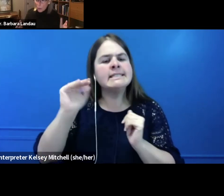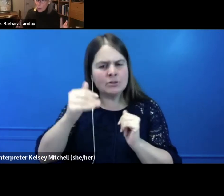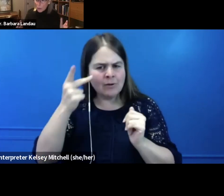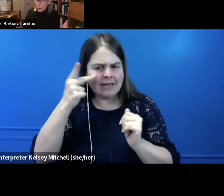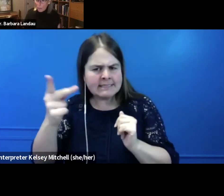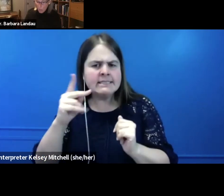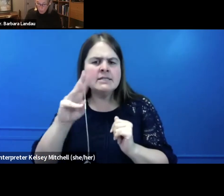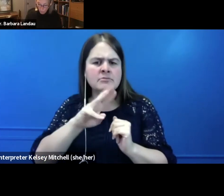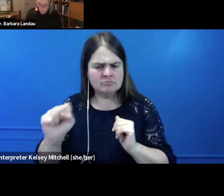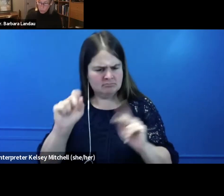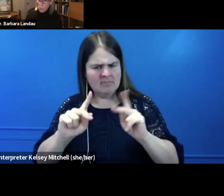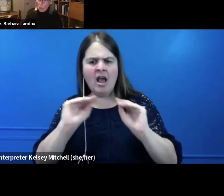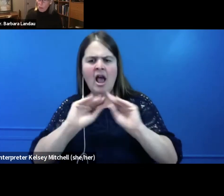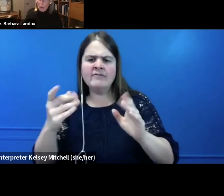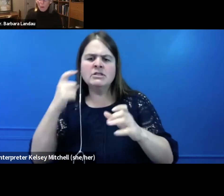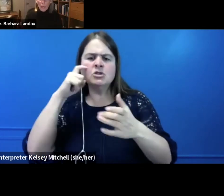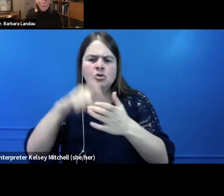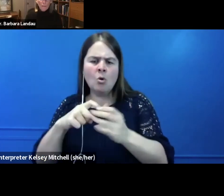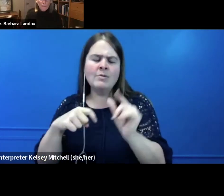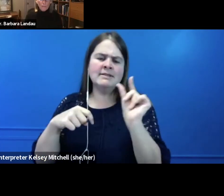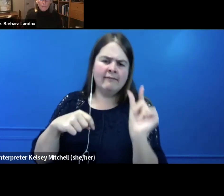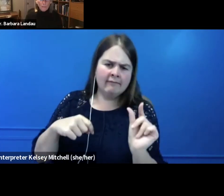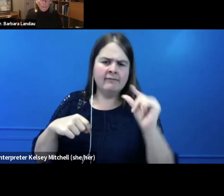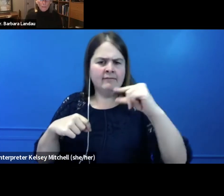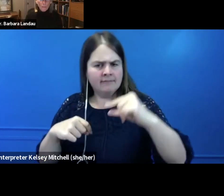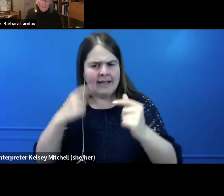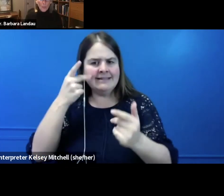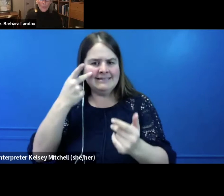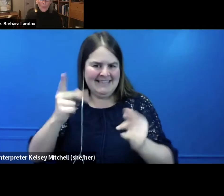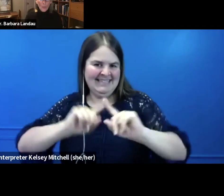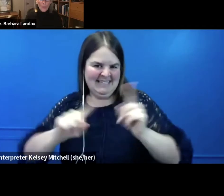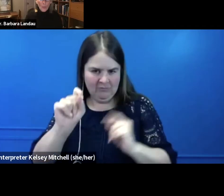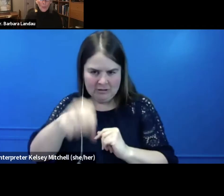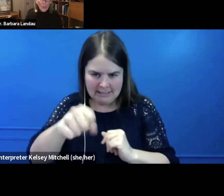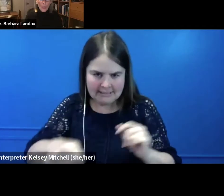noise okay